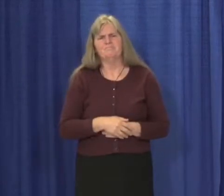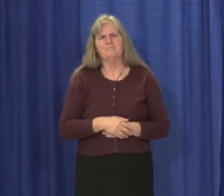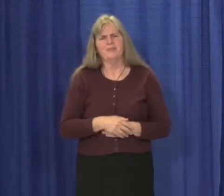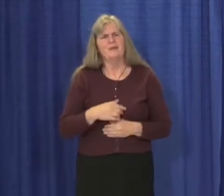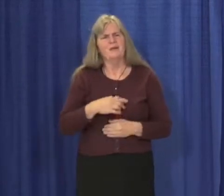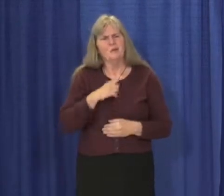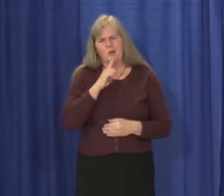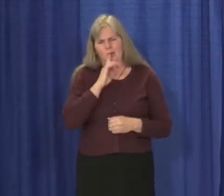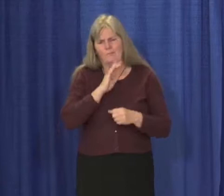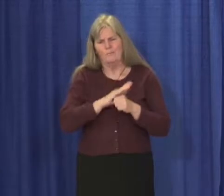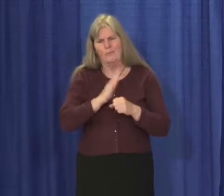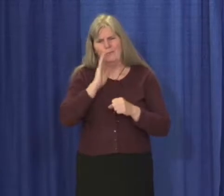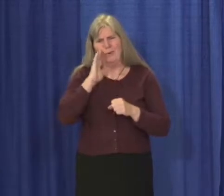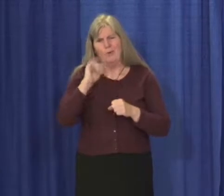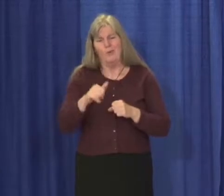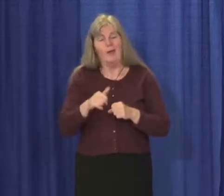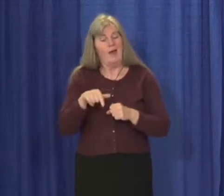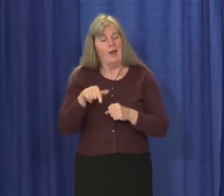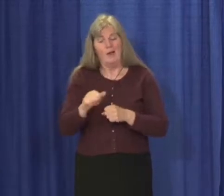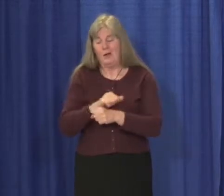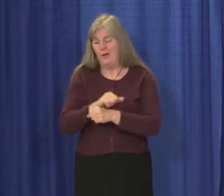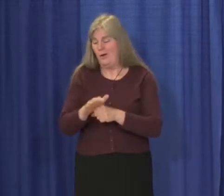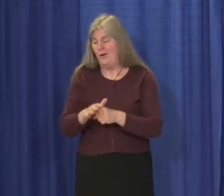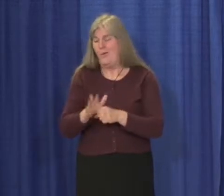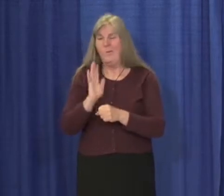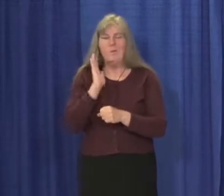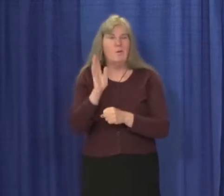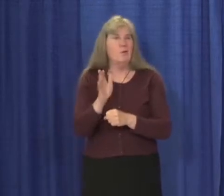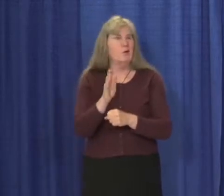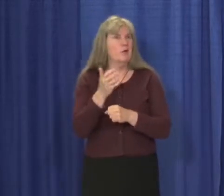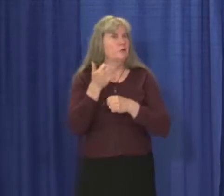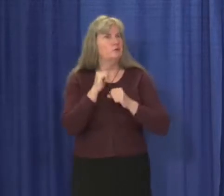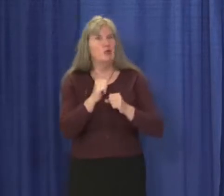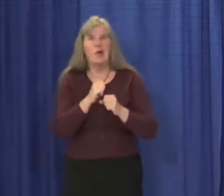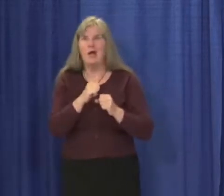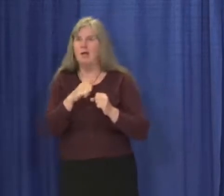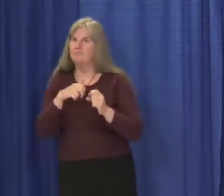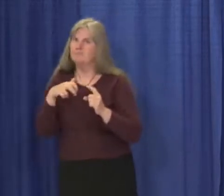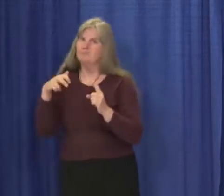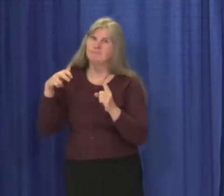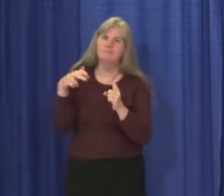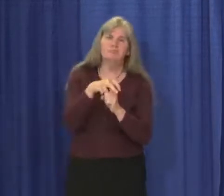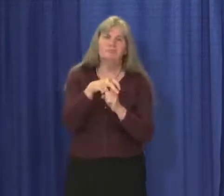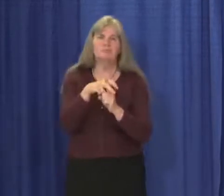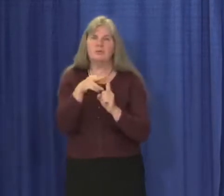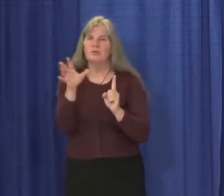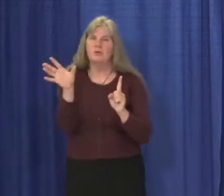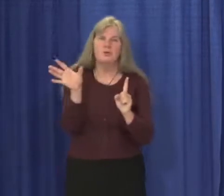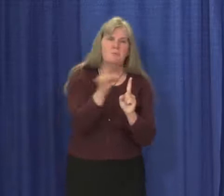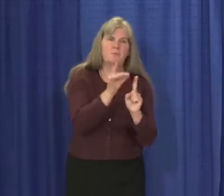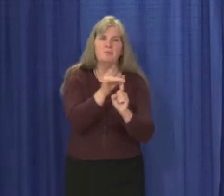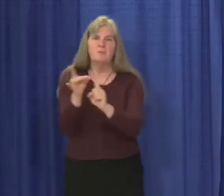This virus will continue to take any opportunity that is provided to infect as many Yukoners as it